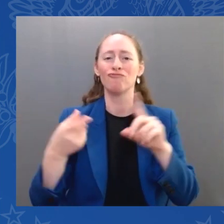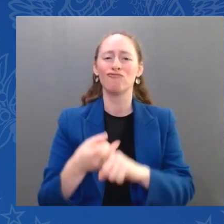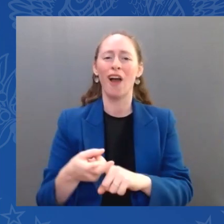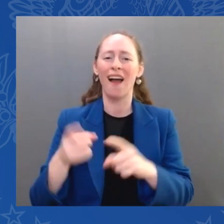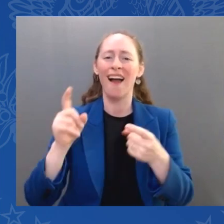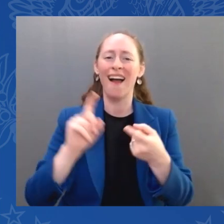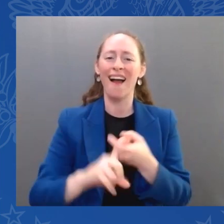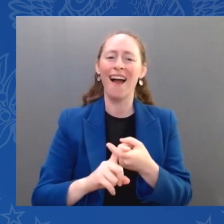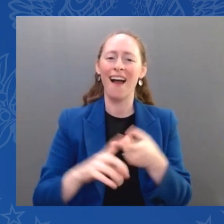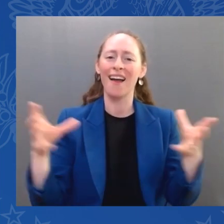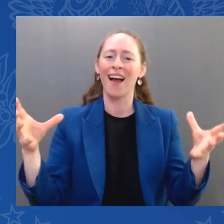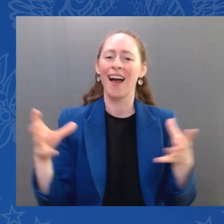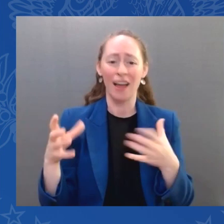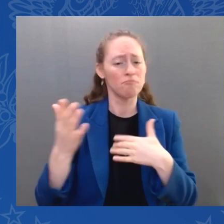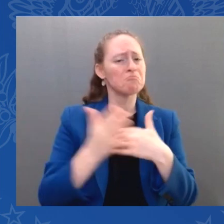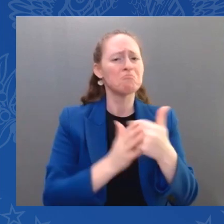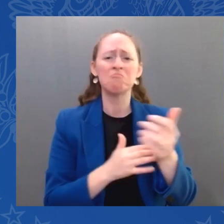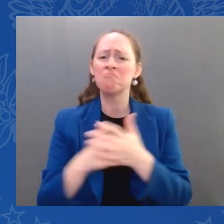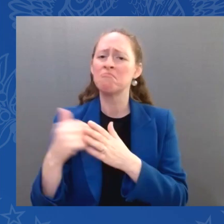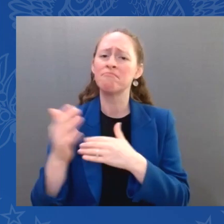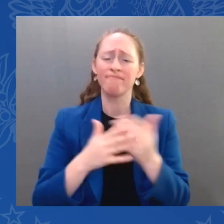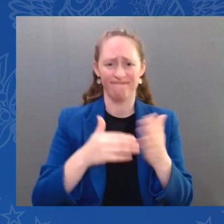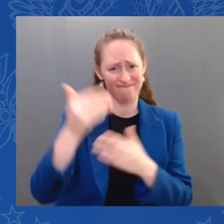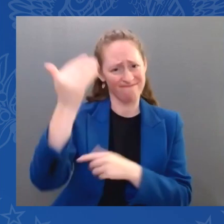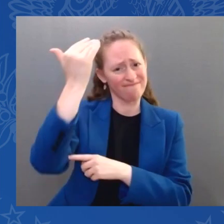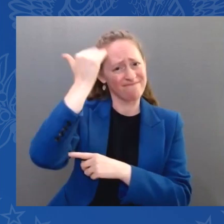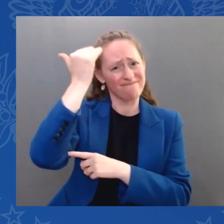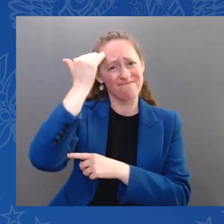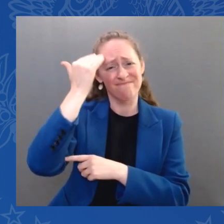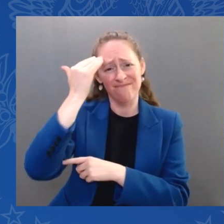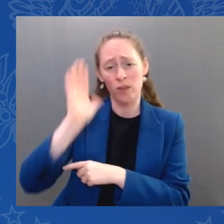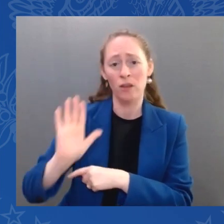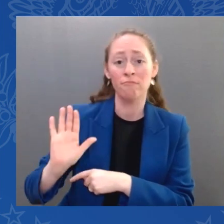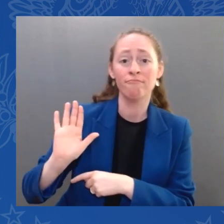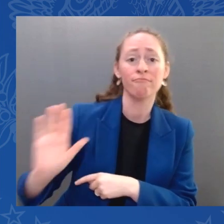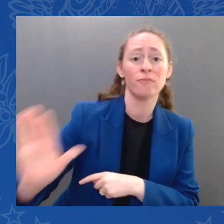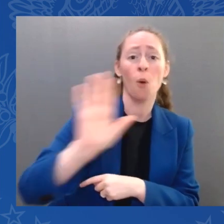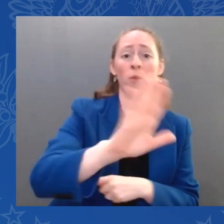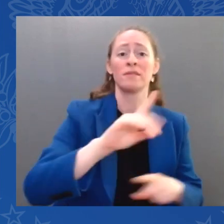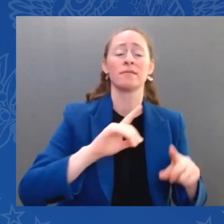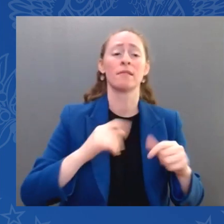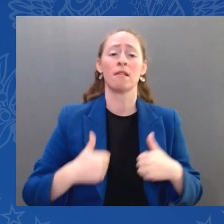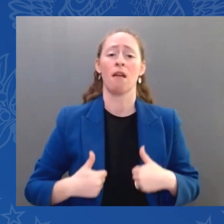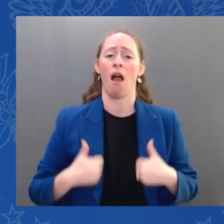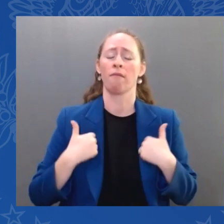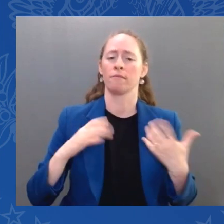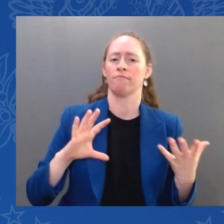I've spent so much time with so many of you over the years that we've actually become personal friends.